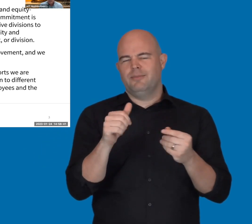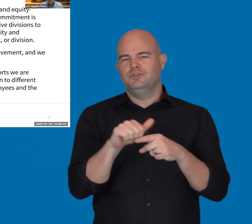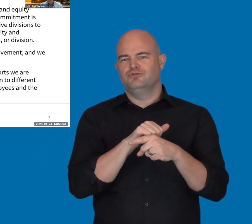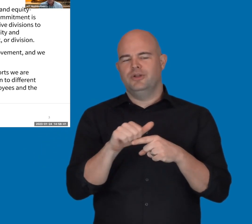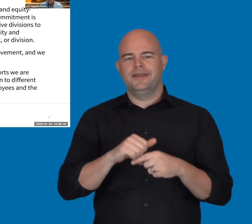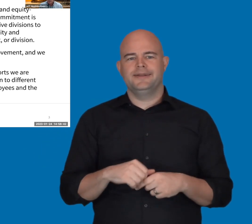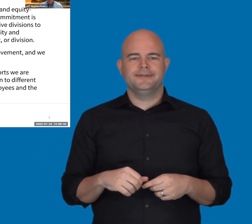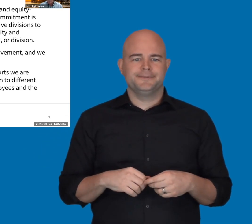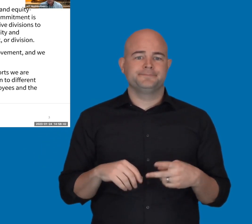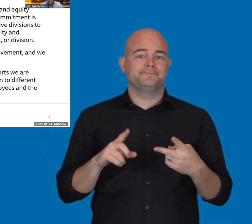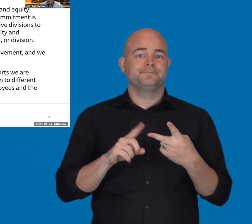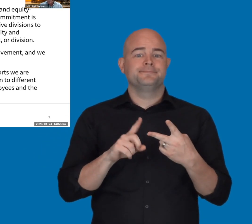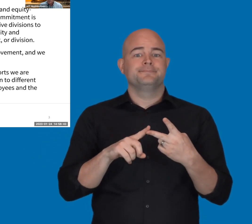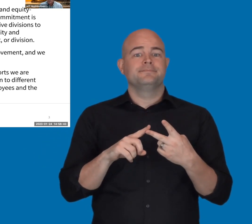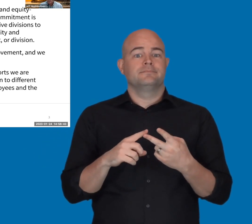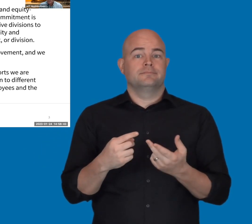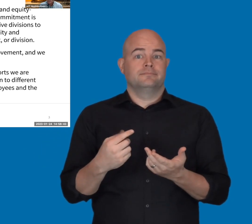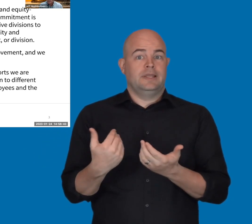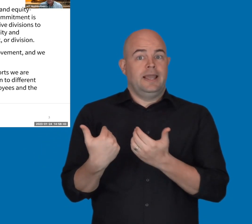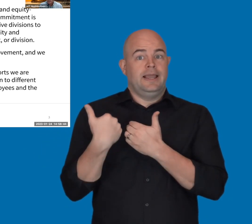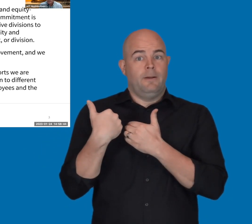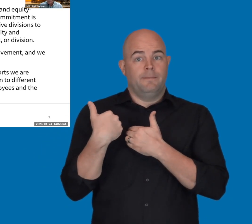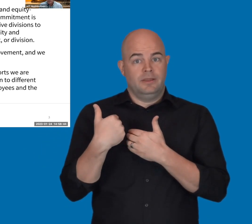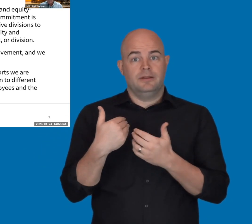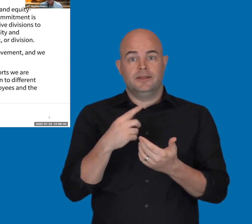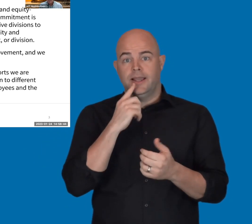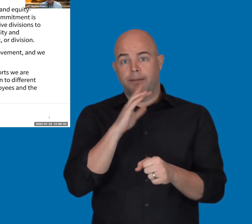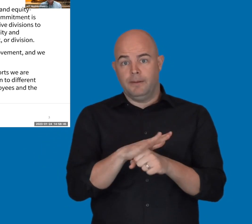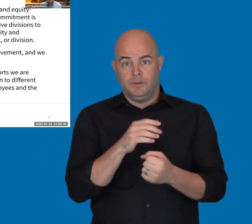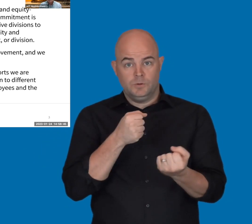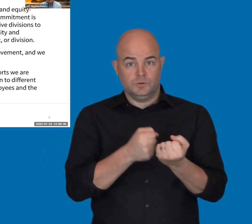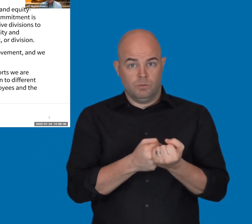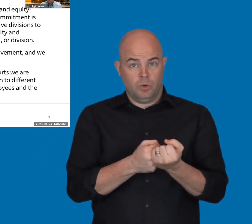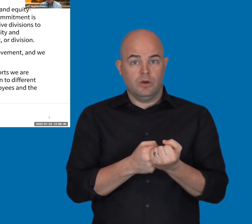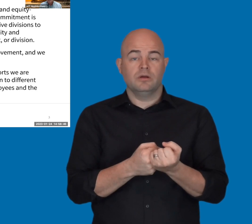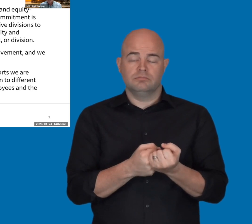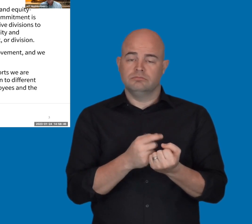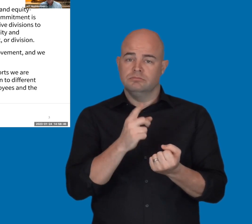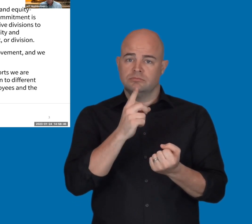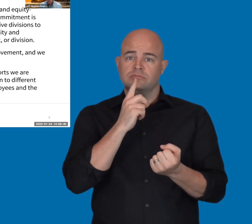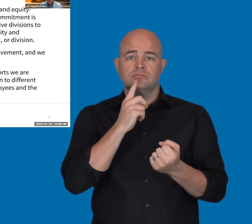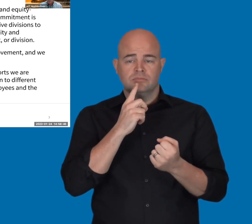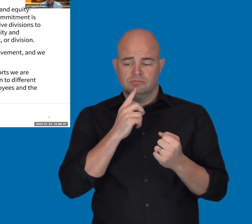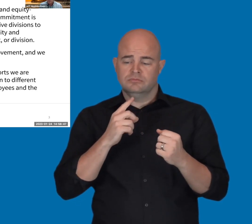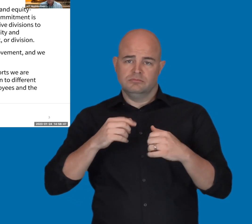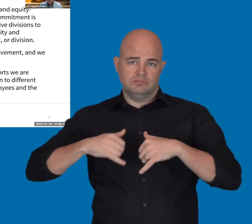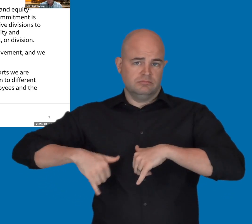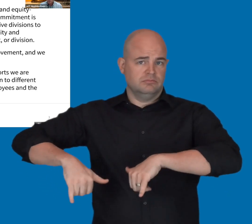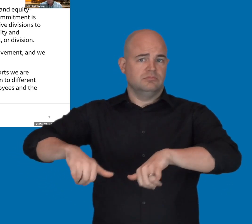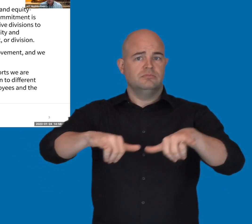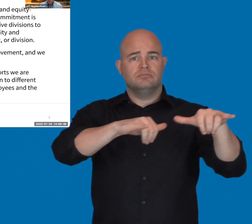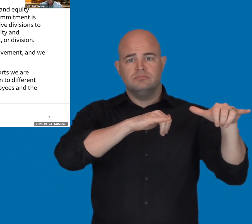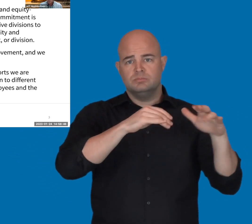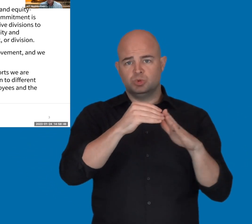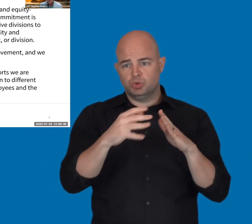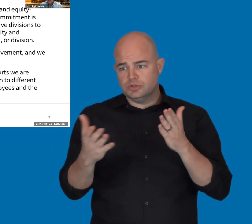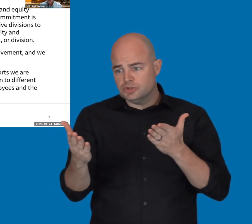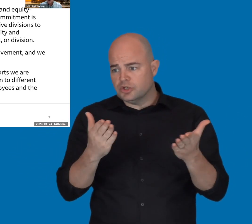First, training resources, individual support and dialogue involving accessibility in equity minded practices are provided